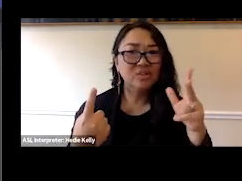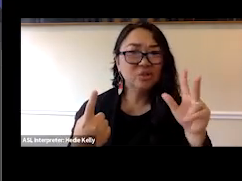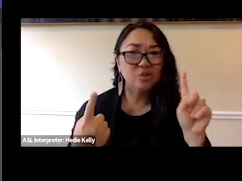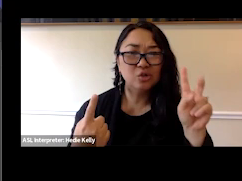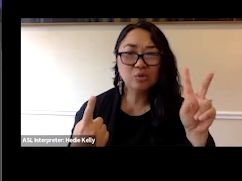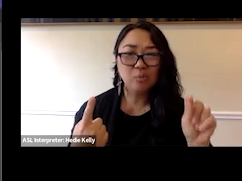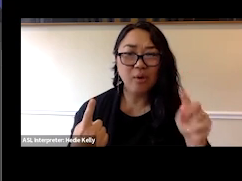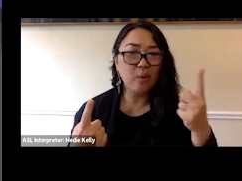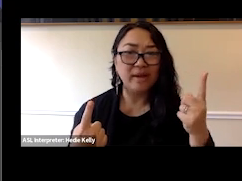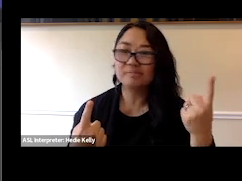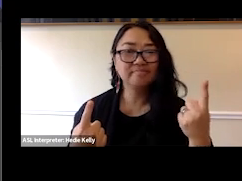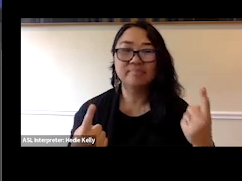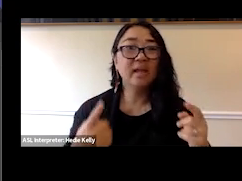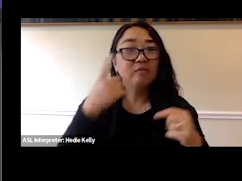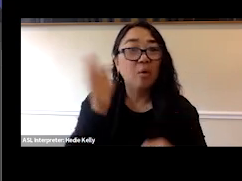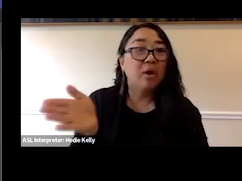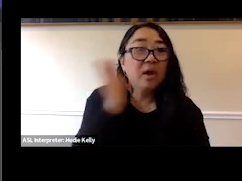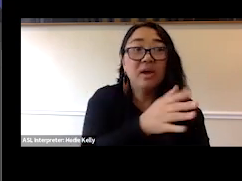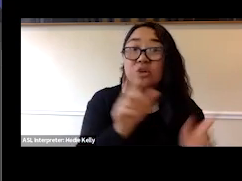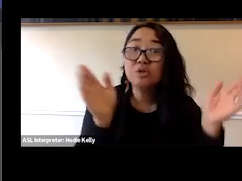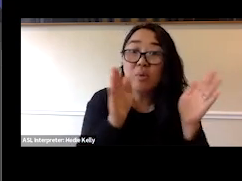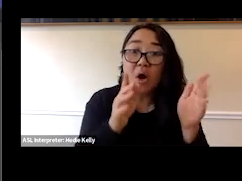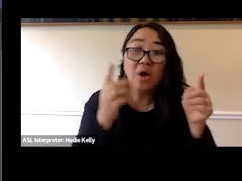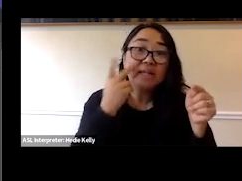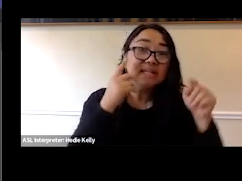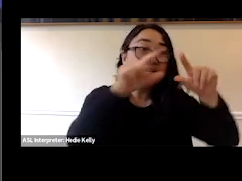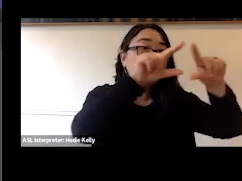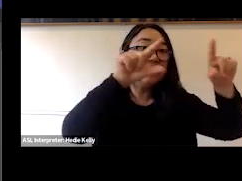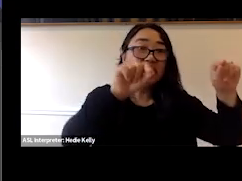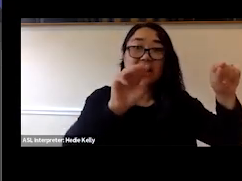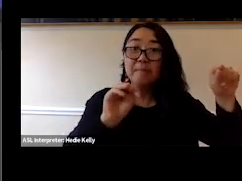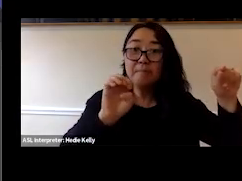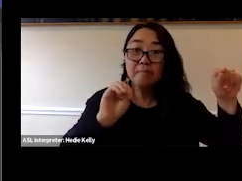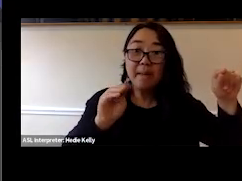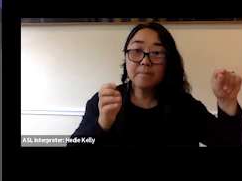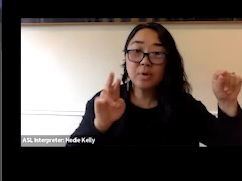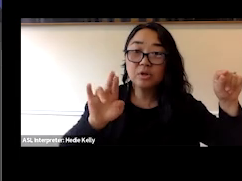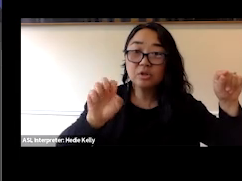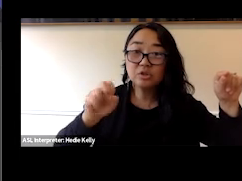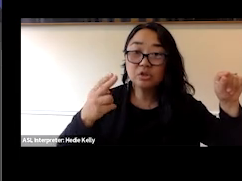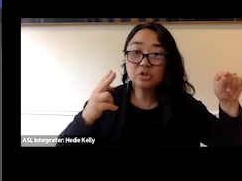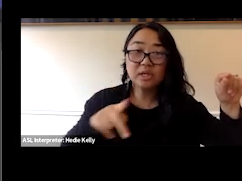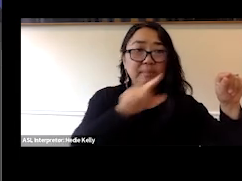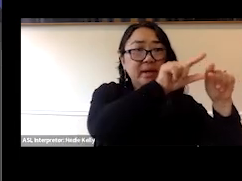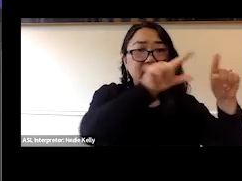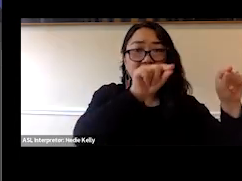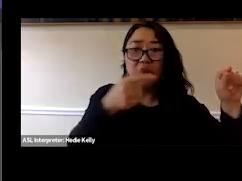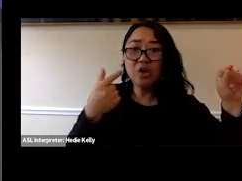And for the smaller text over here in the top left of the document, it's the same green. I sampled it earlier.